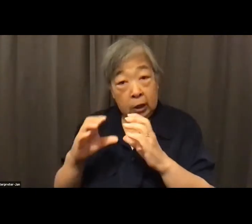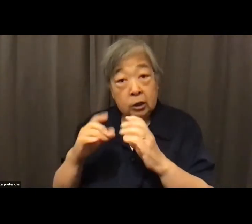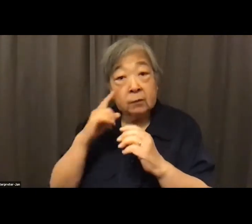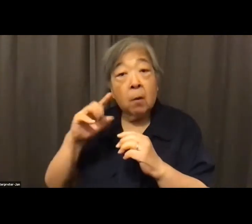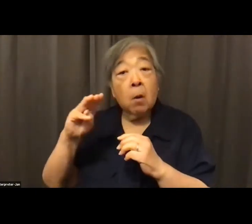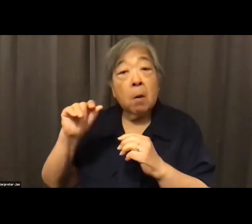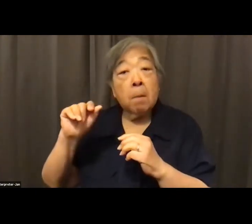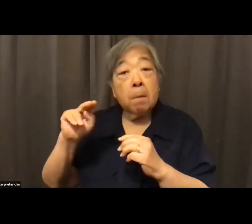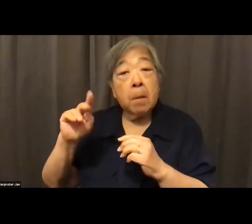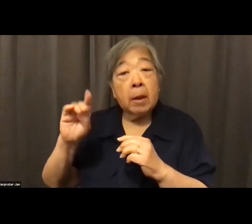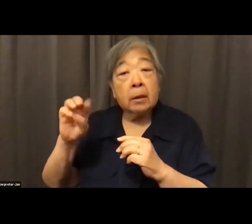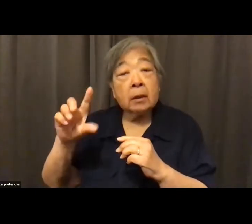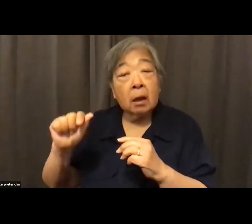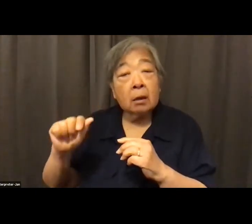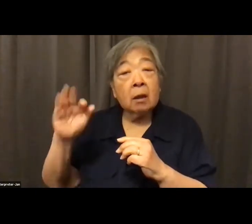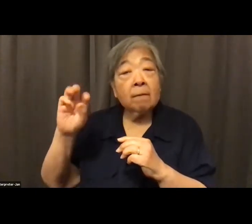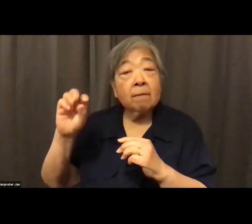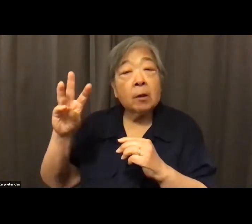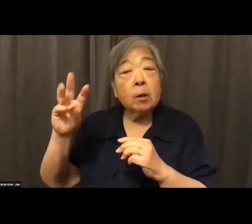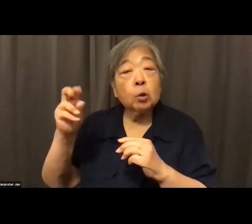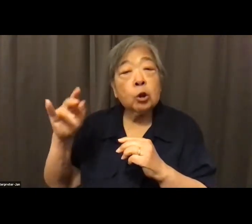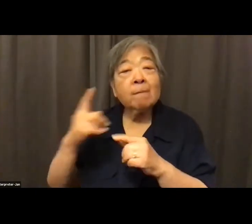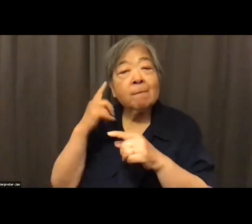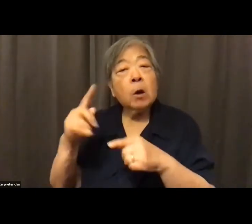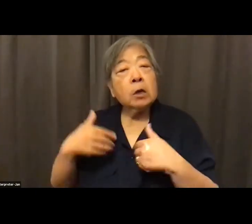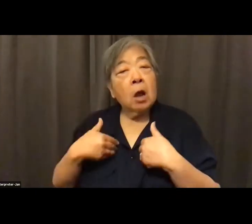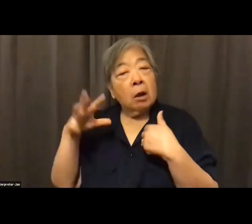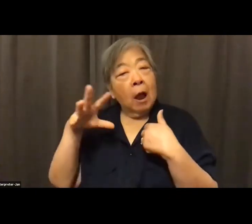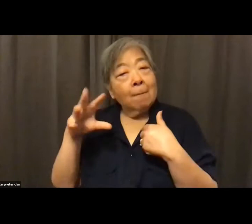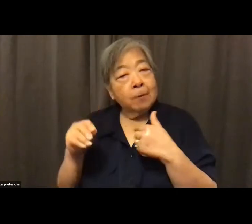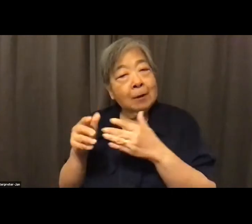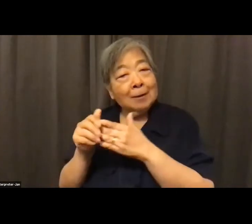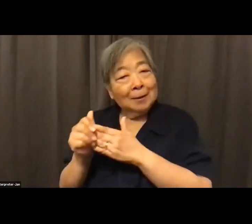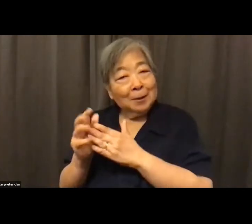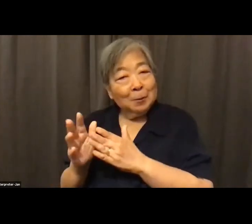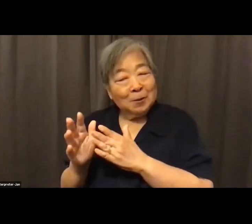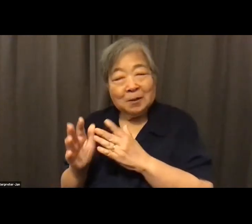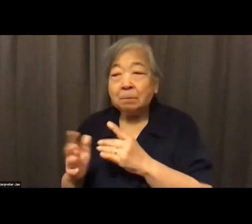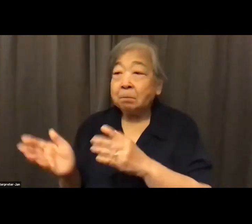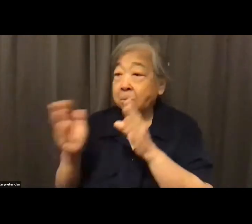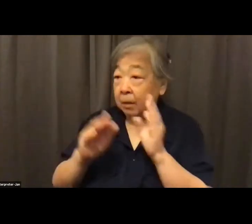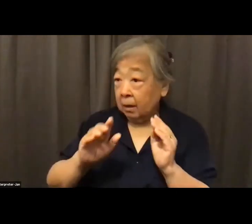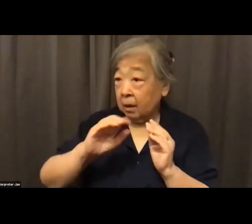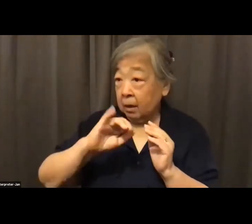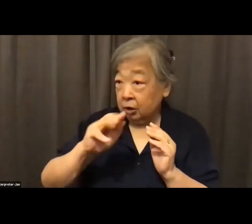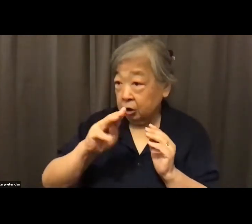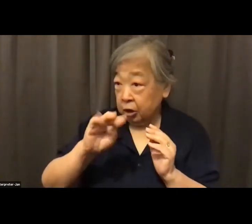Young African Leaders Initiative. Jamie Herrera is a Digital Accessibility Engineer.